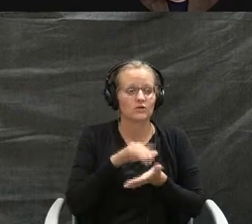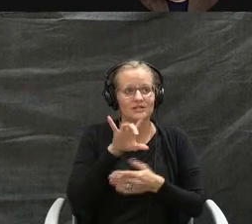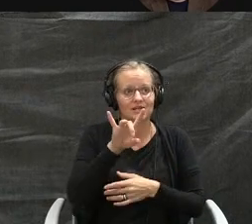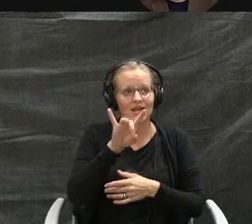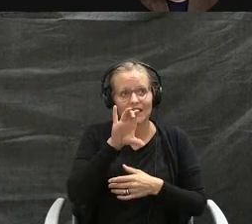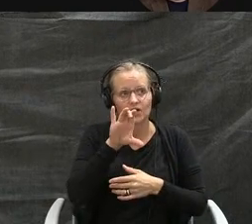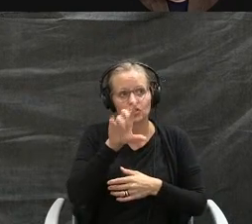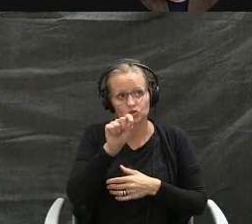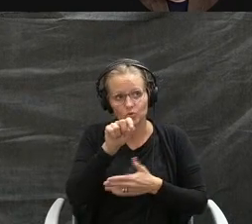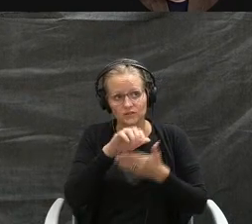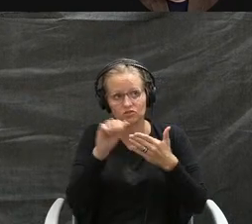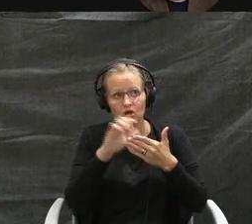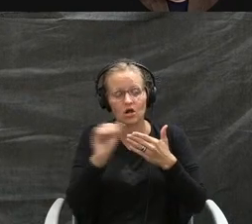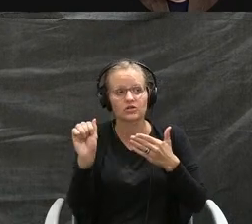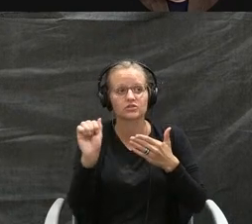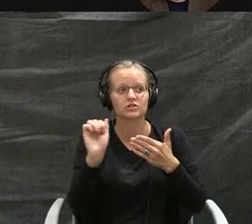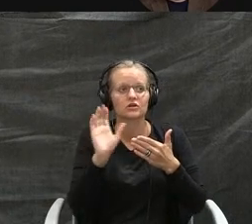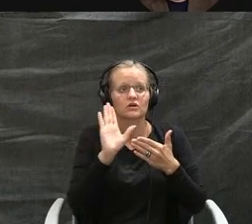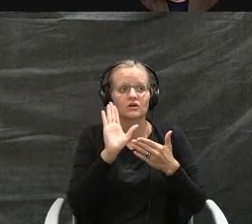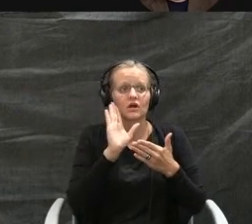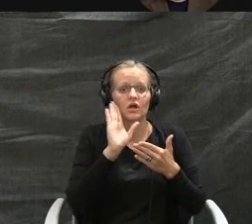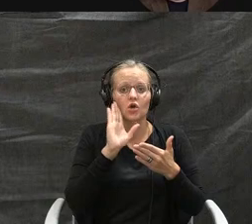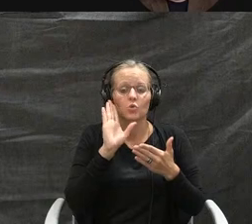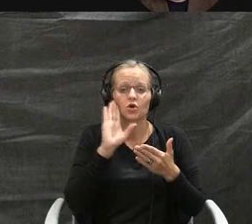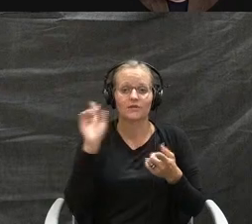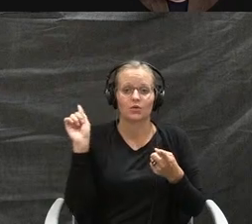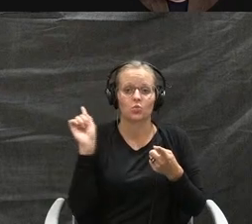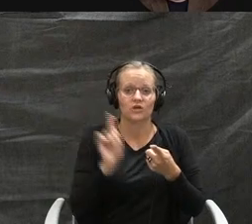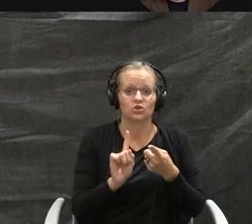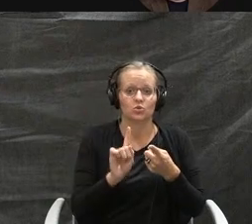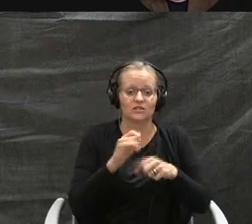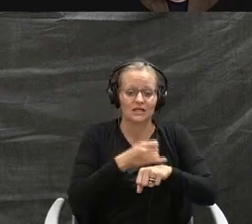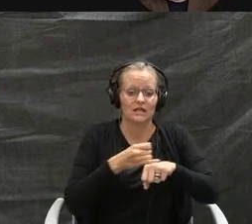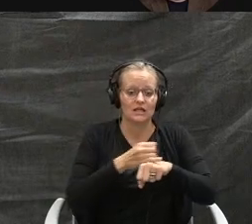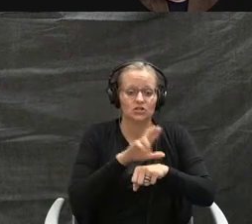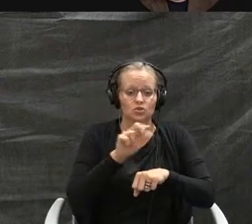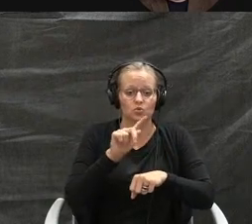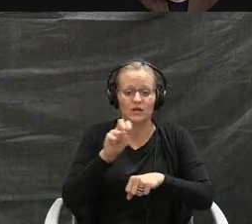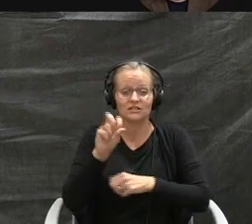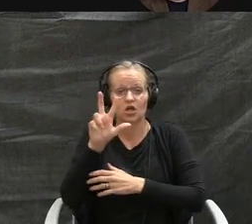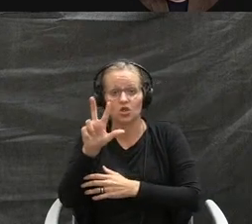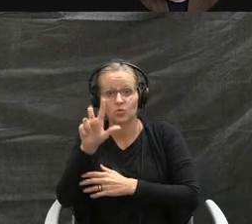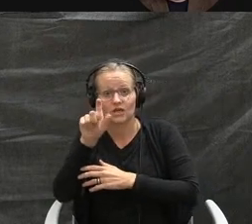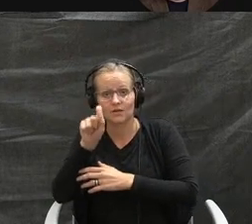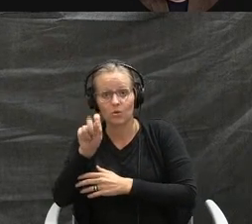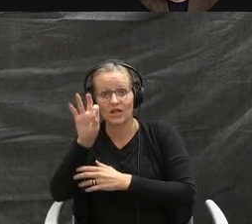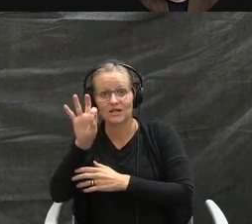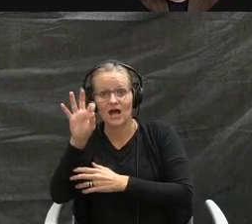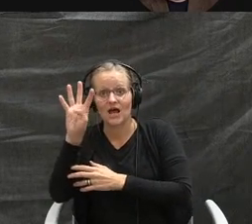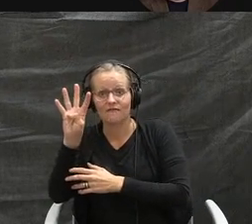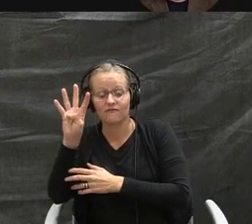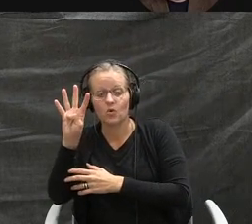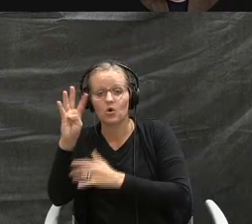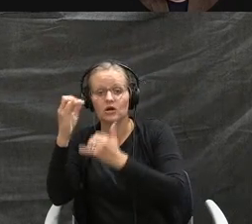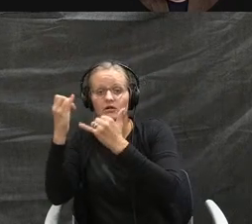we're going to be dropping the interest rates from an estimated from the current 3.94% down to